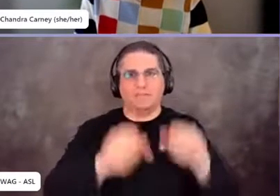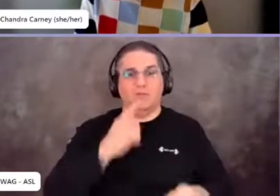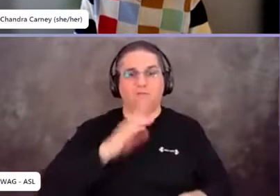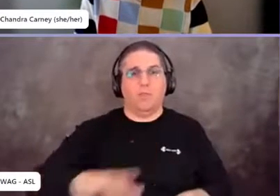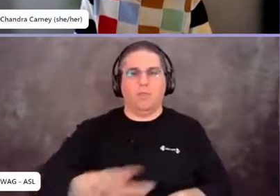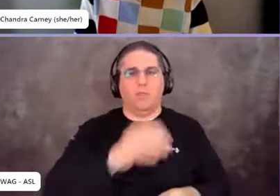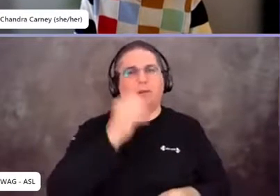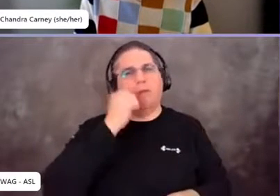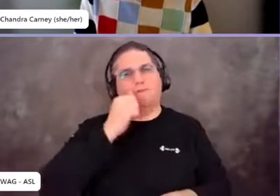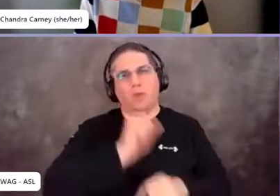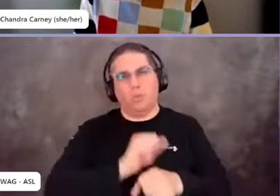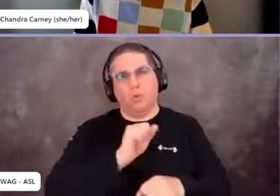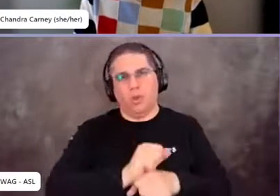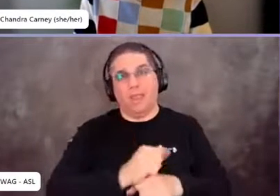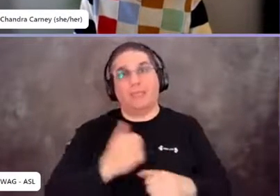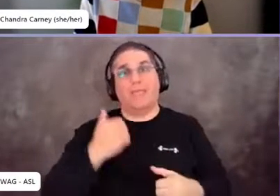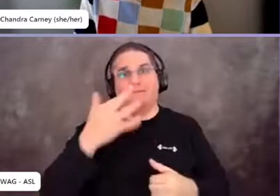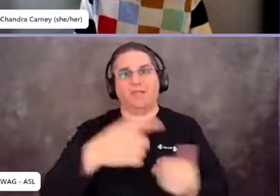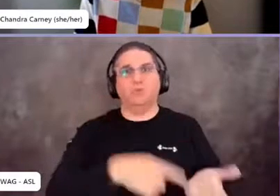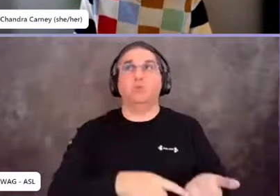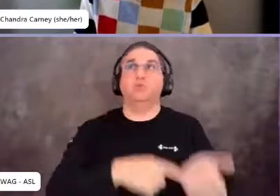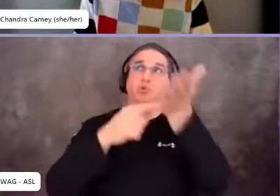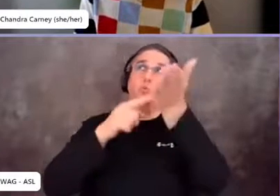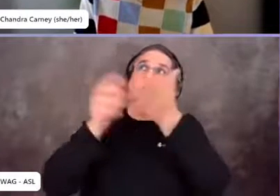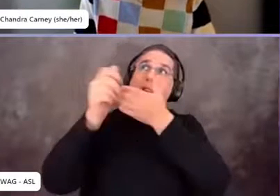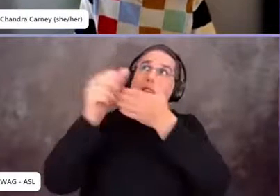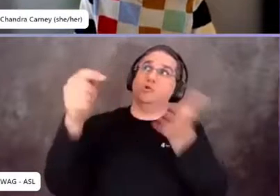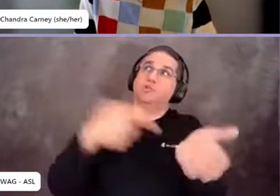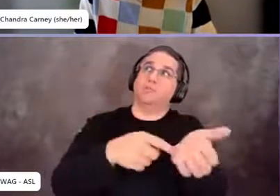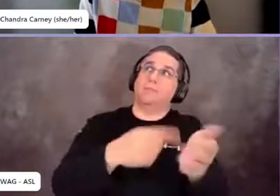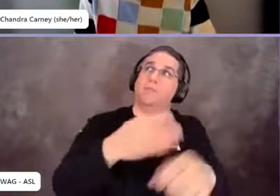them work on and they could take some action items into their own work and push some